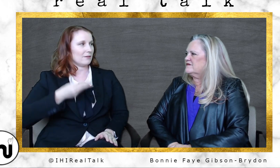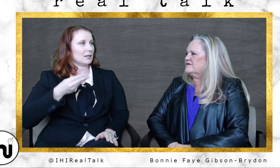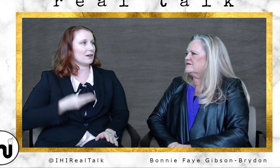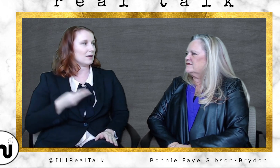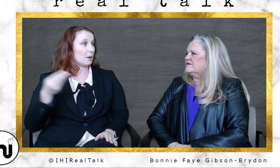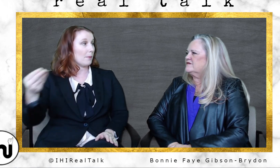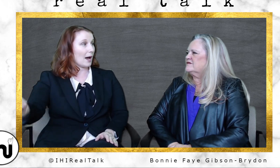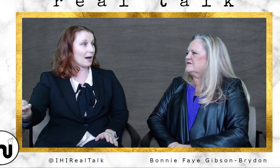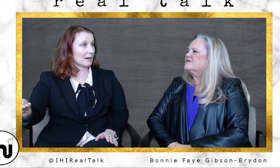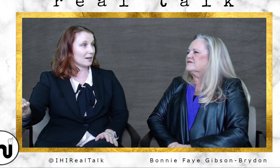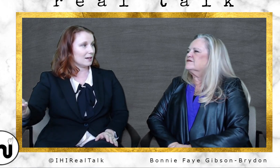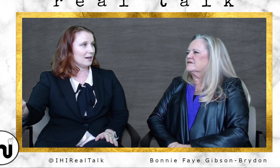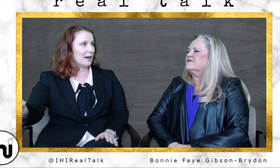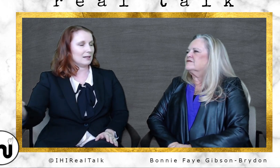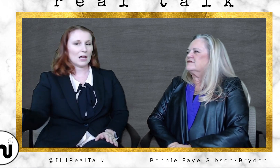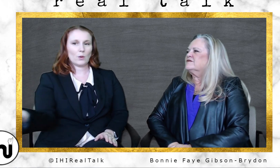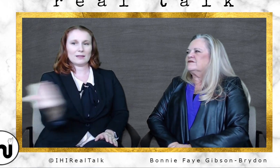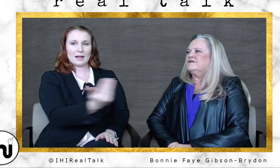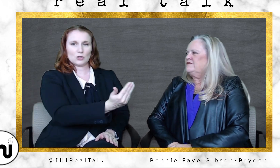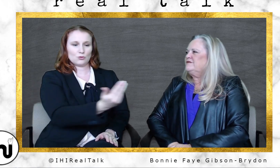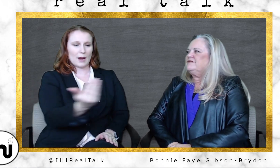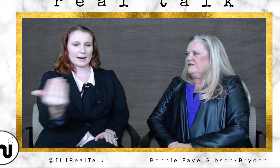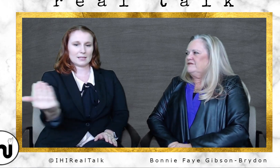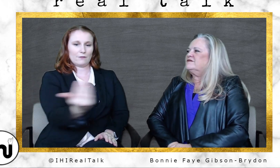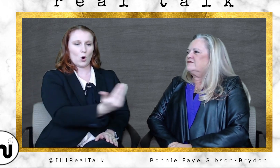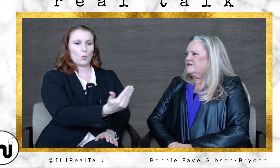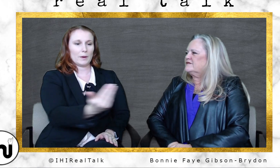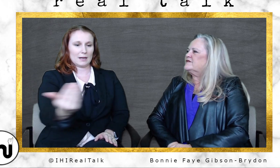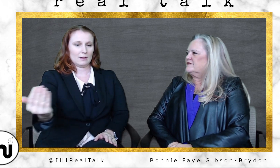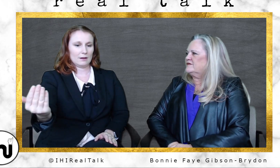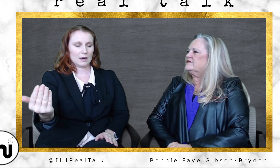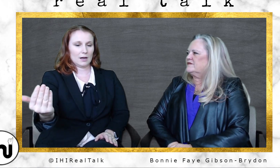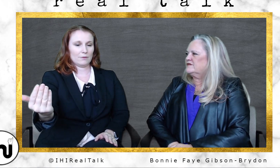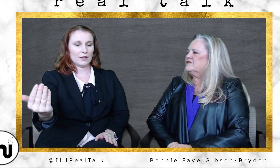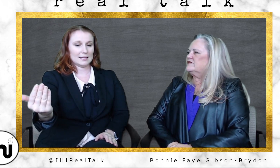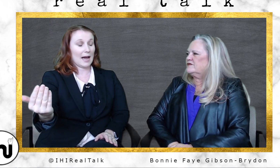then giving it back, and allowing that direct open feed to happen."